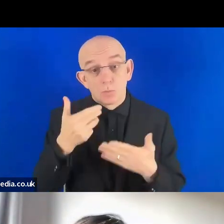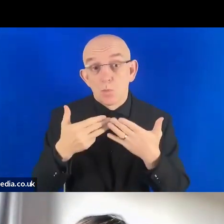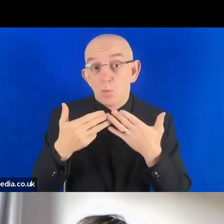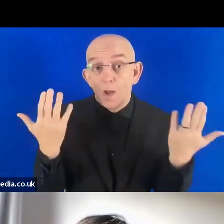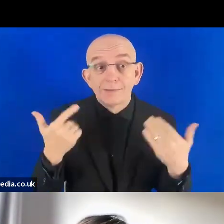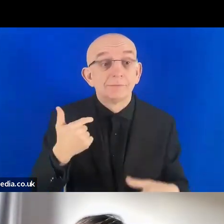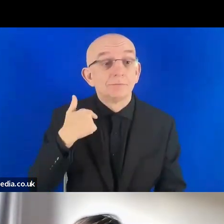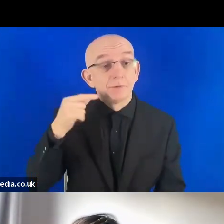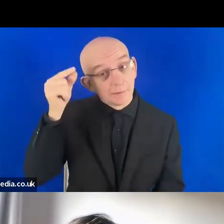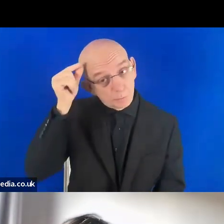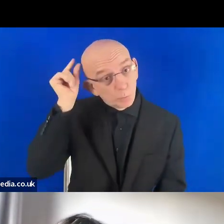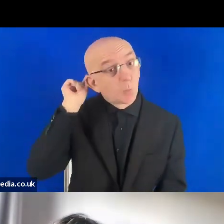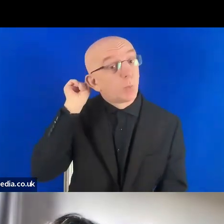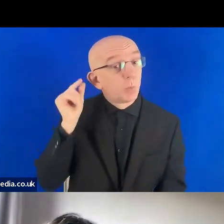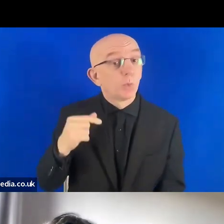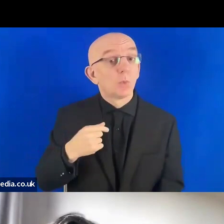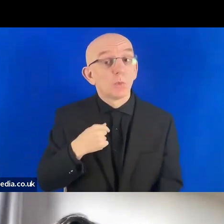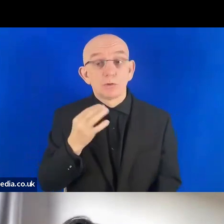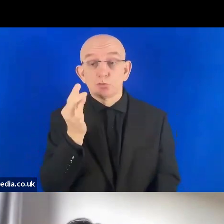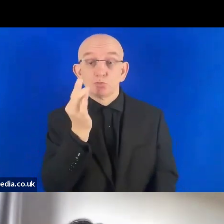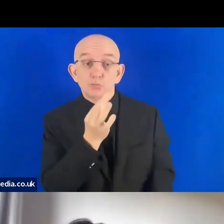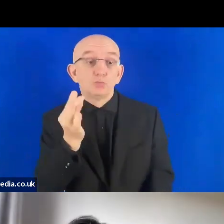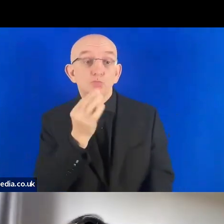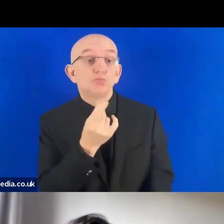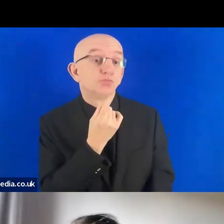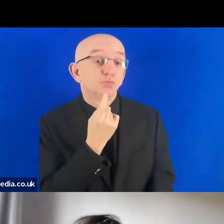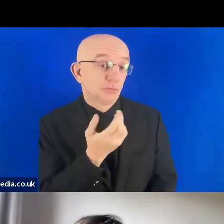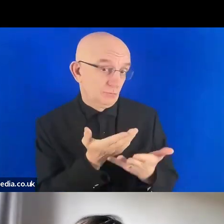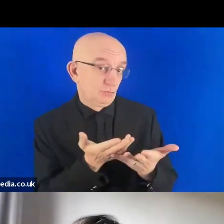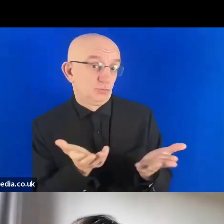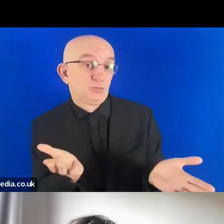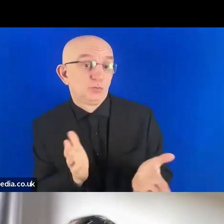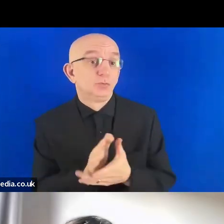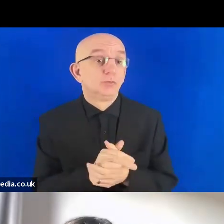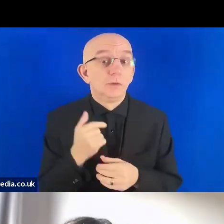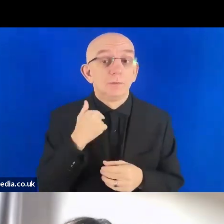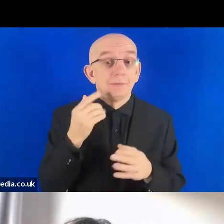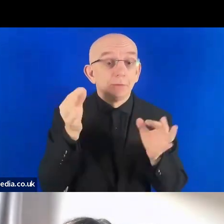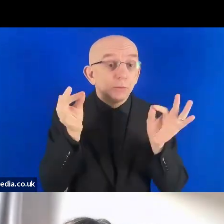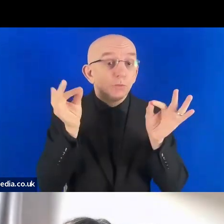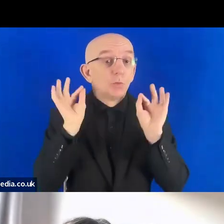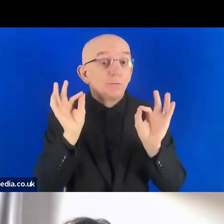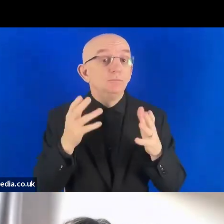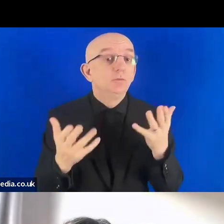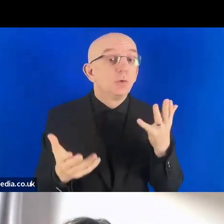I have to tie back today in this, like, somewhat pathetic little bun. But it has some blue in it.